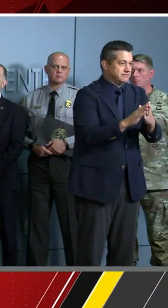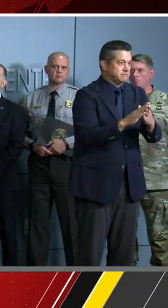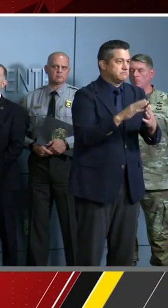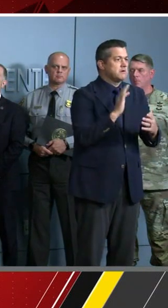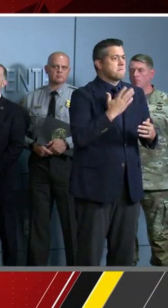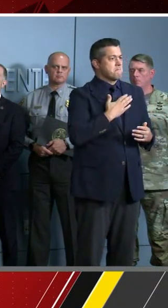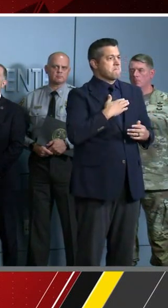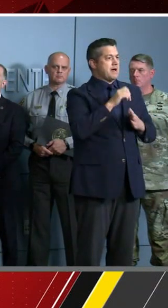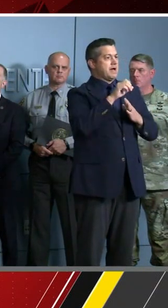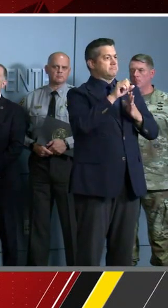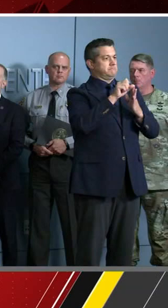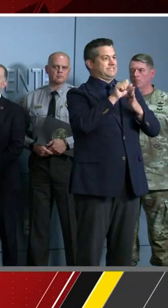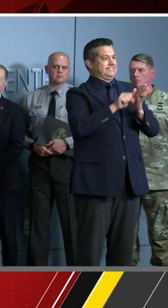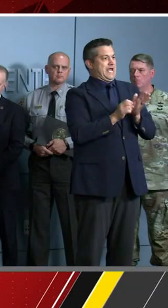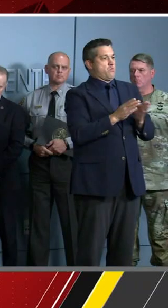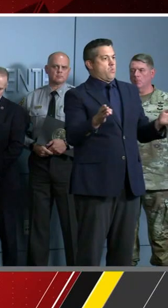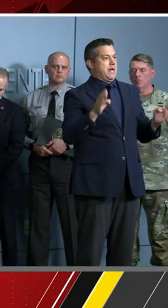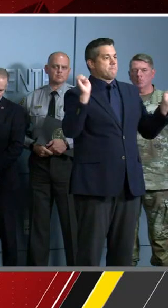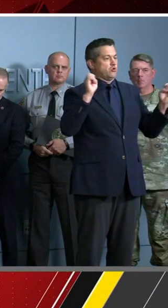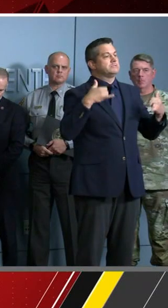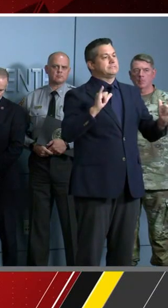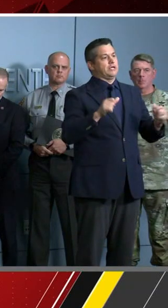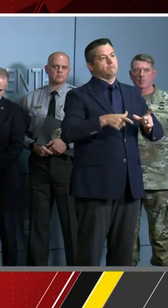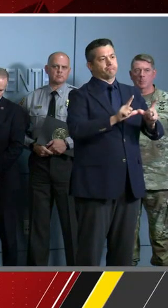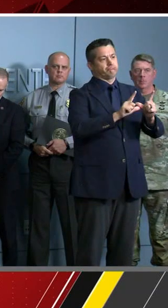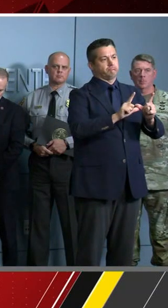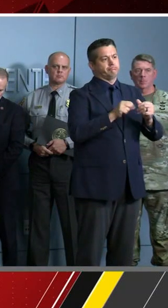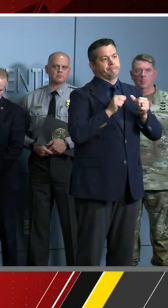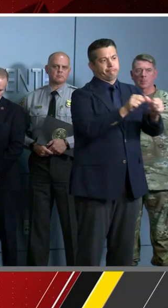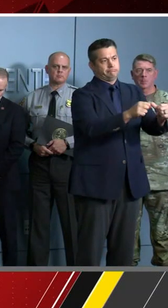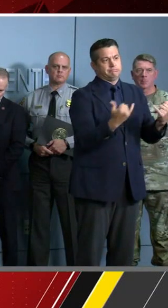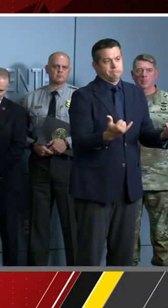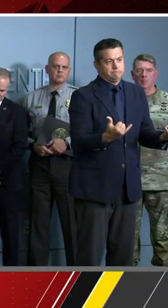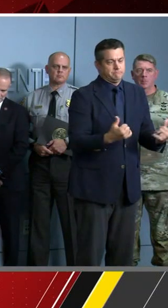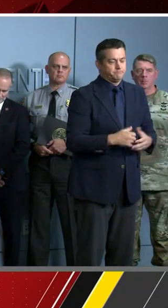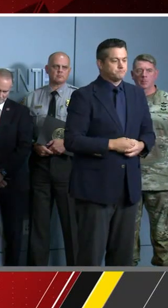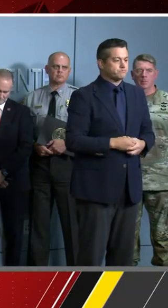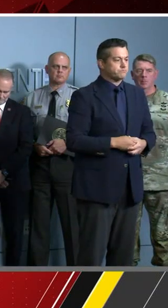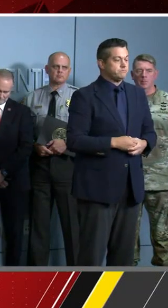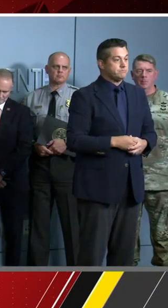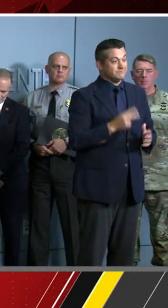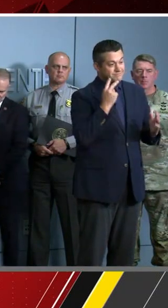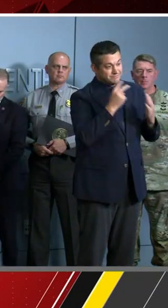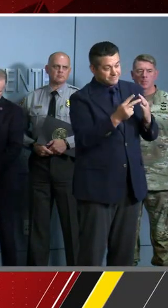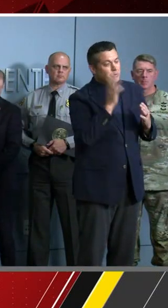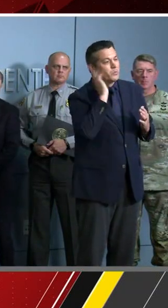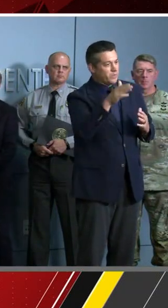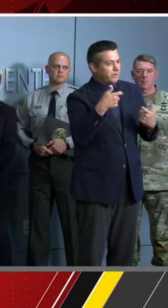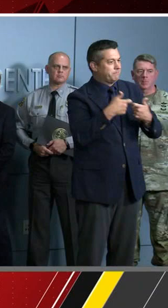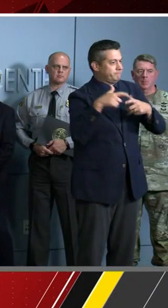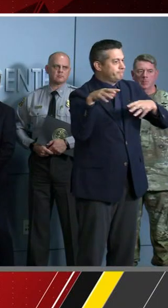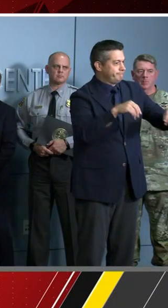remains in effect. We do expect